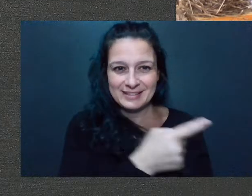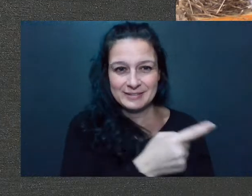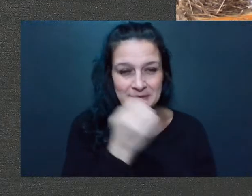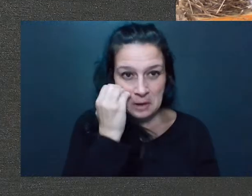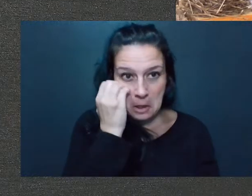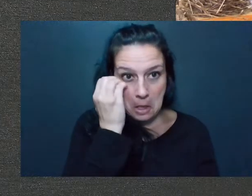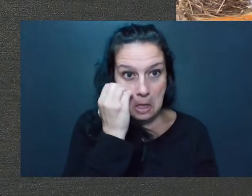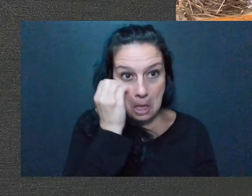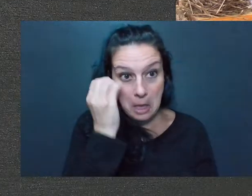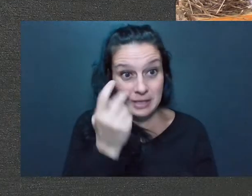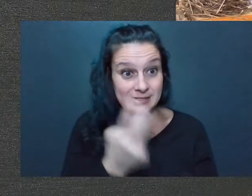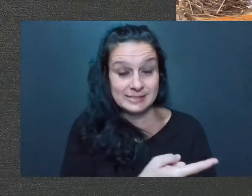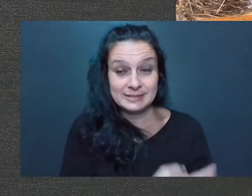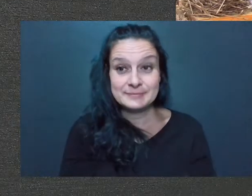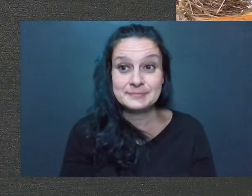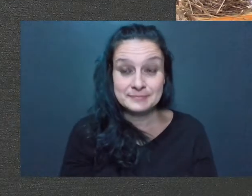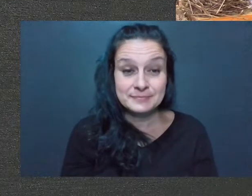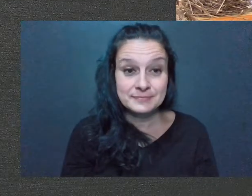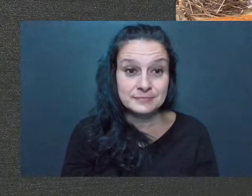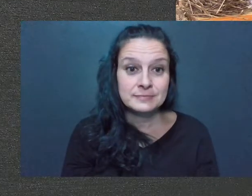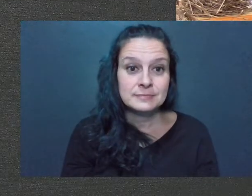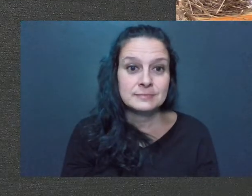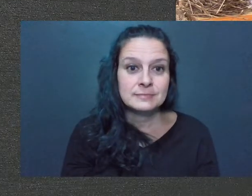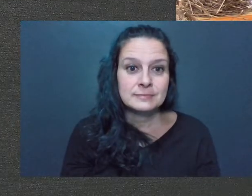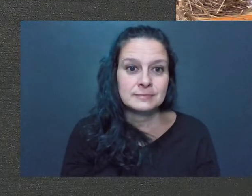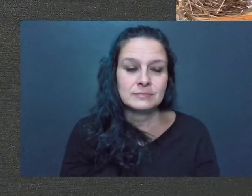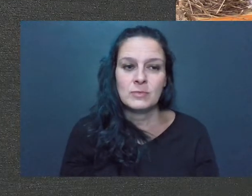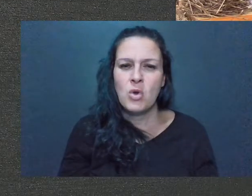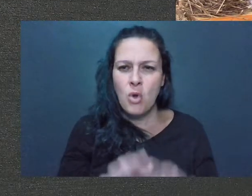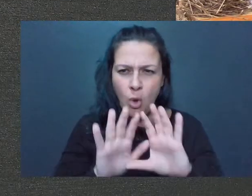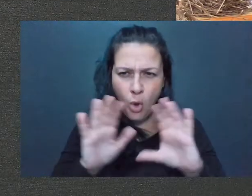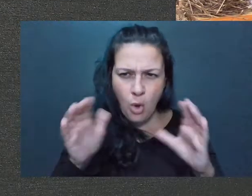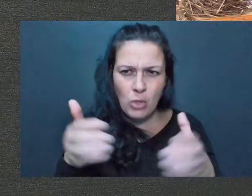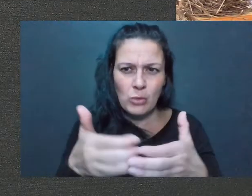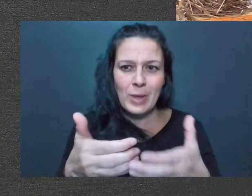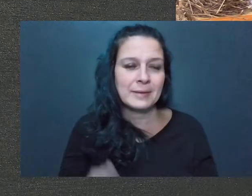on this bowl. See what I'm doing? And I'm gonna do it the whole way around.